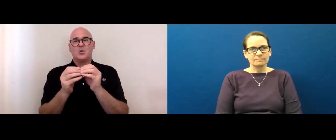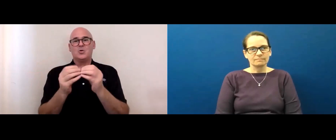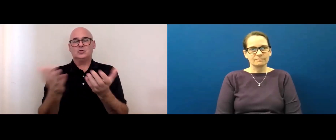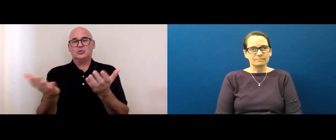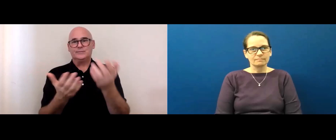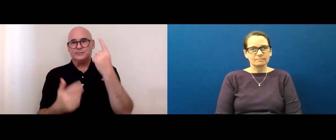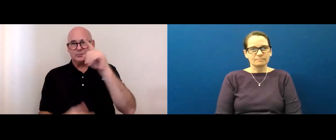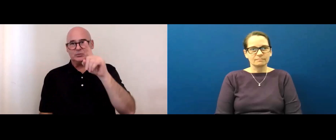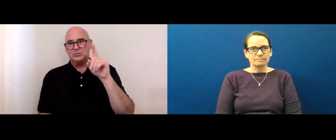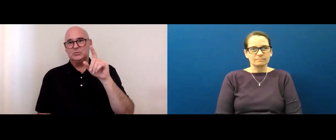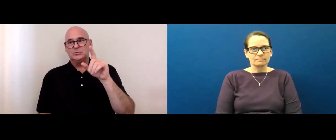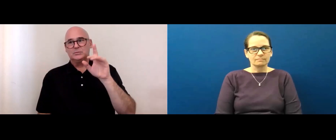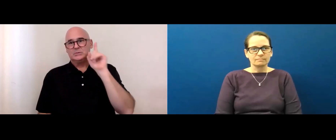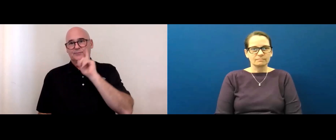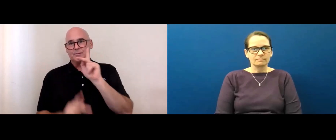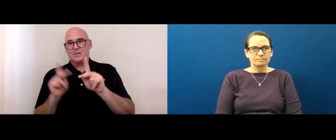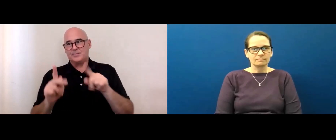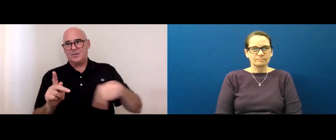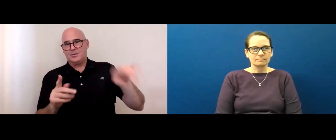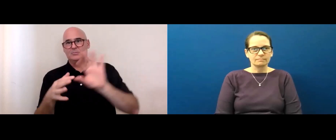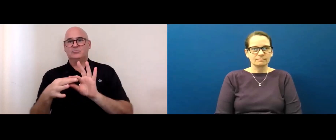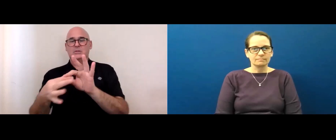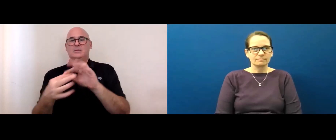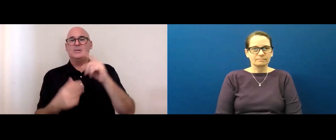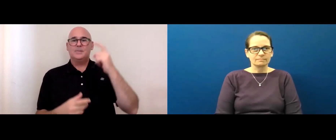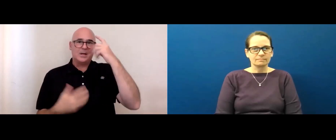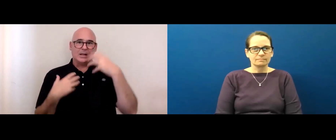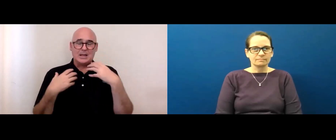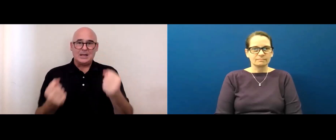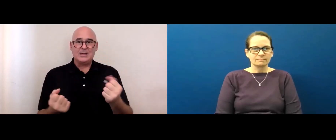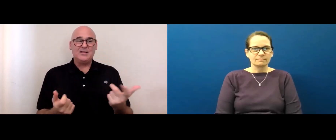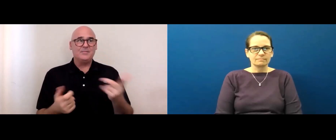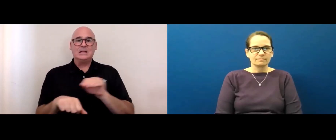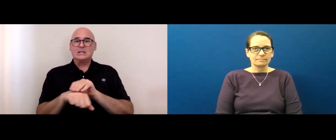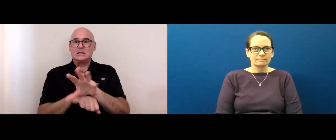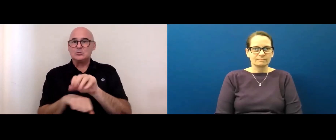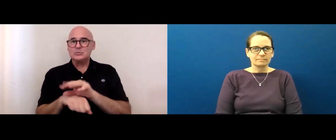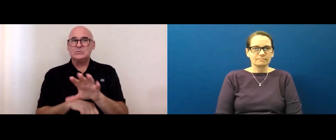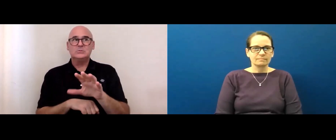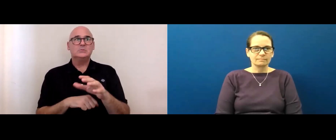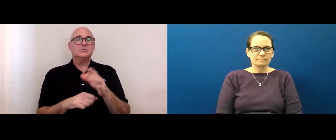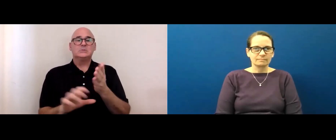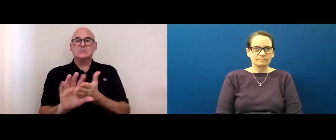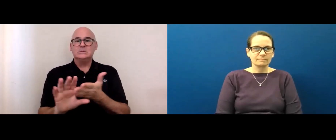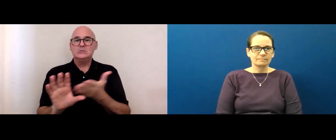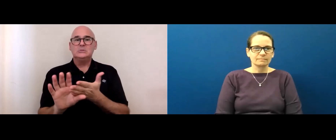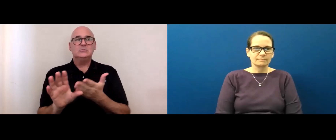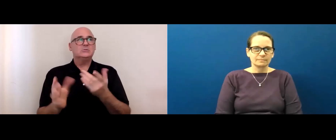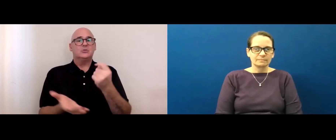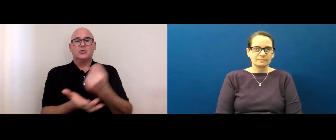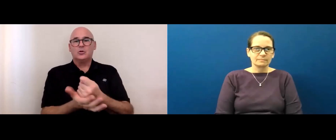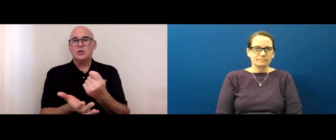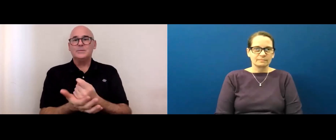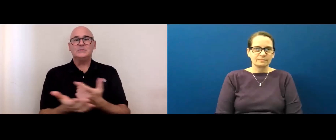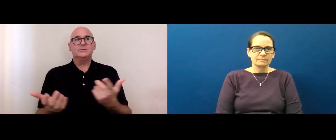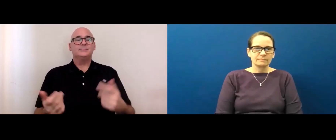where we can provide more services for deaf people related to mental health counseling psychology